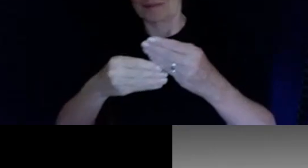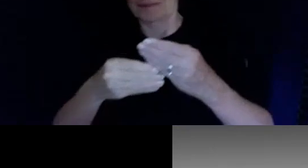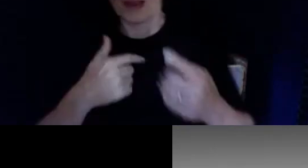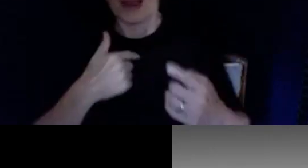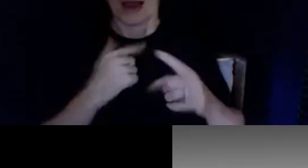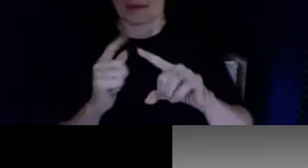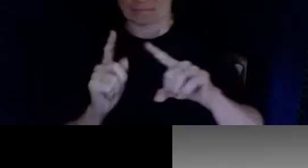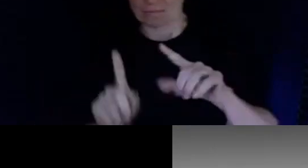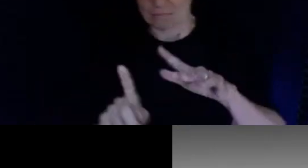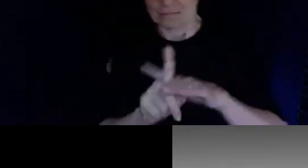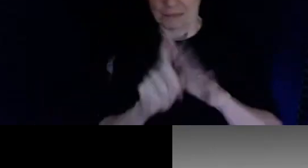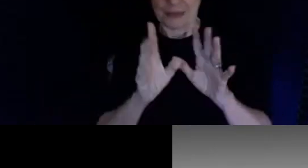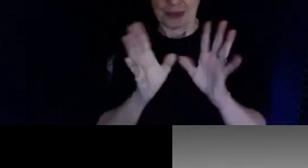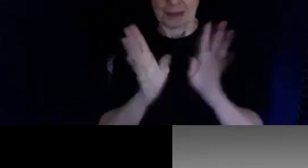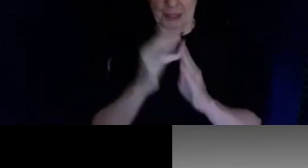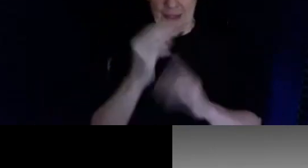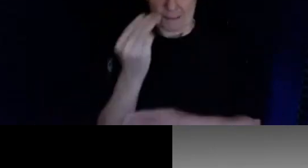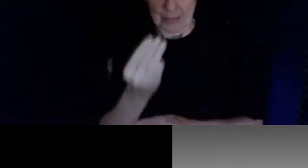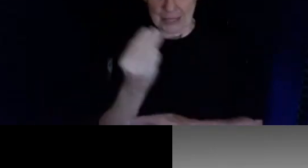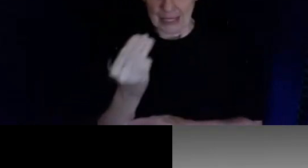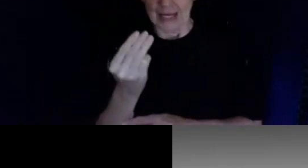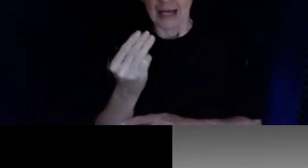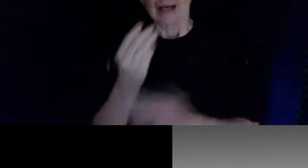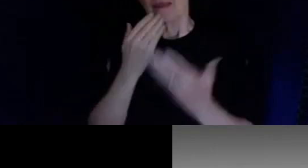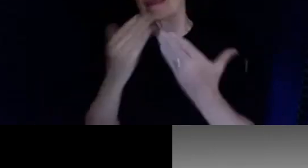I'M SORRY, CHRISTINE, DID YOU HAVE YOUR HAND UP?